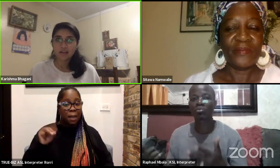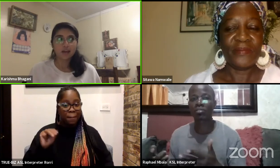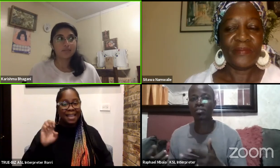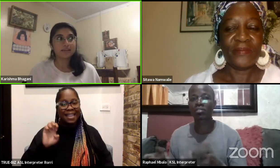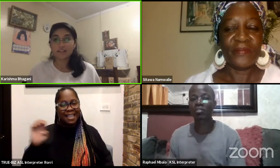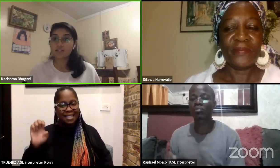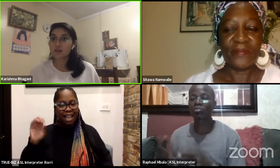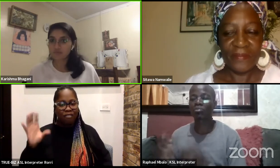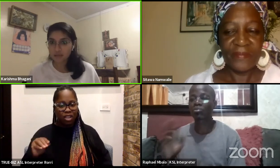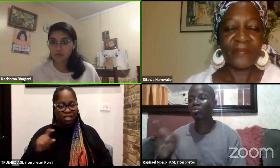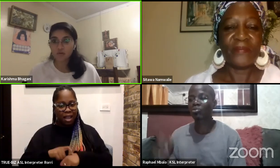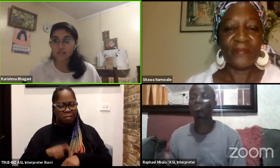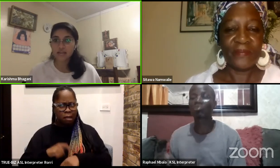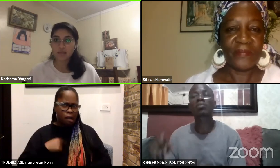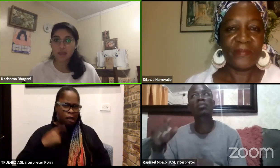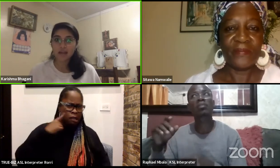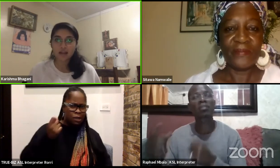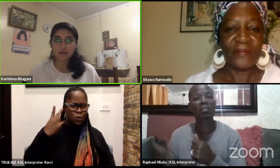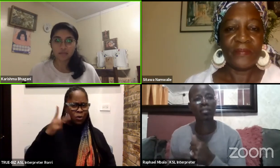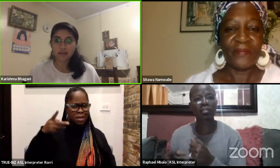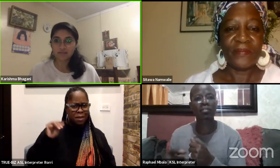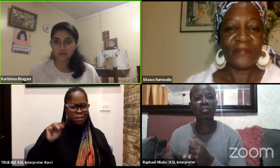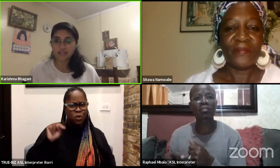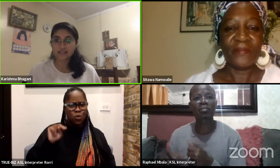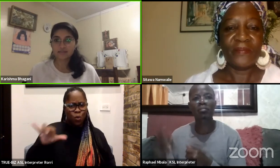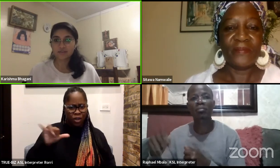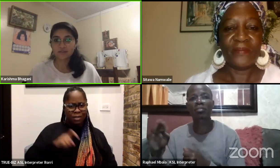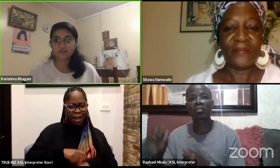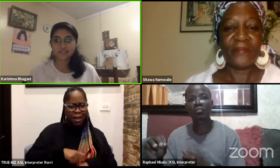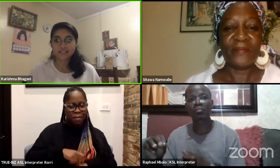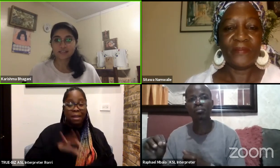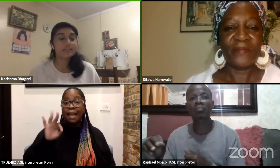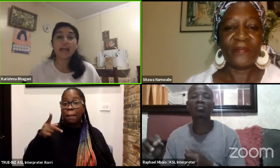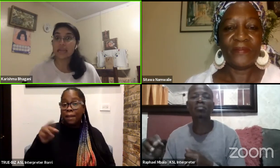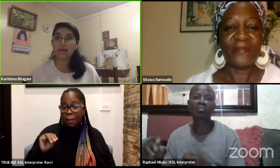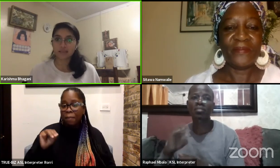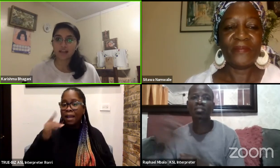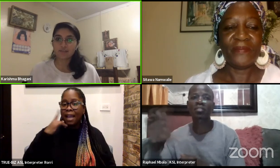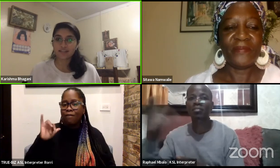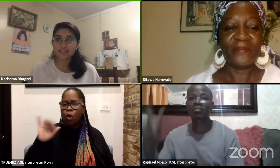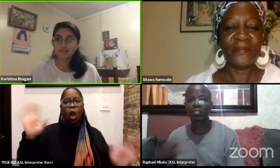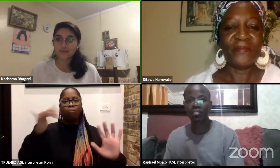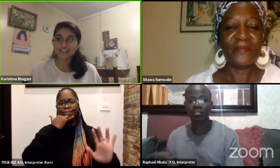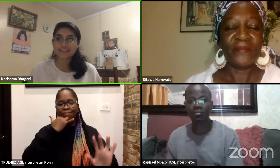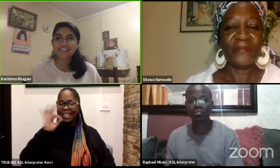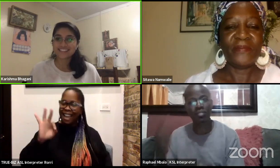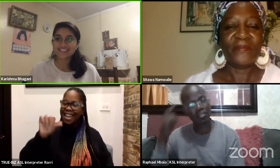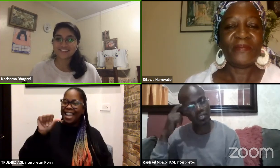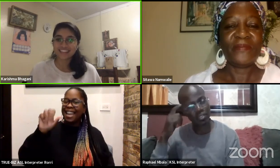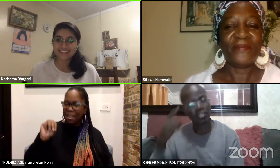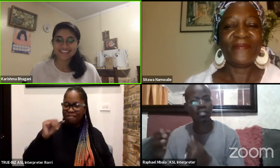I believe that's 12:00 PM New York Time and 9:00 PM California time, so, it's 9:00 AM California Time, so see you all there.